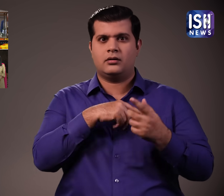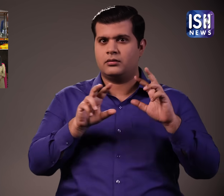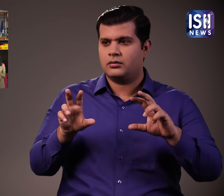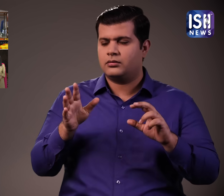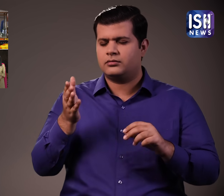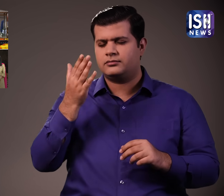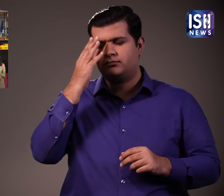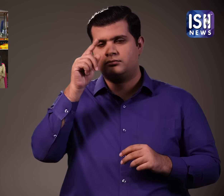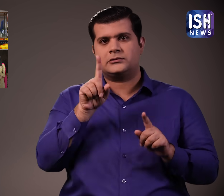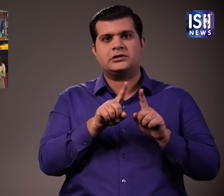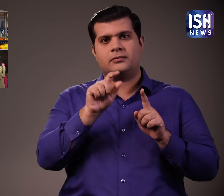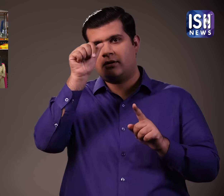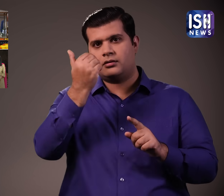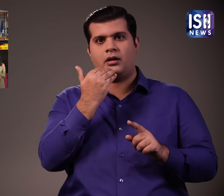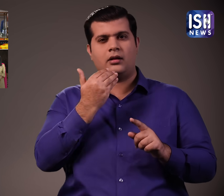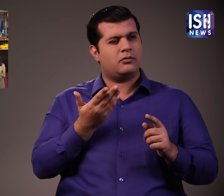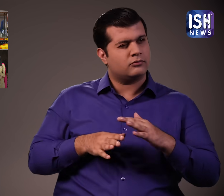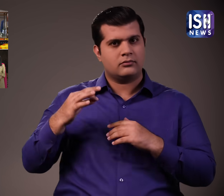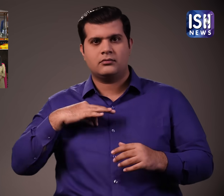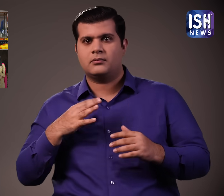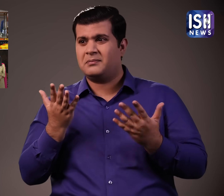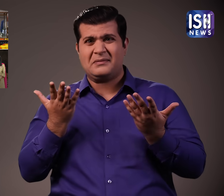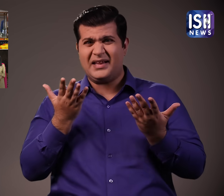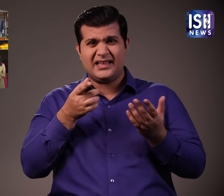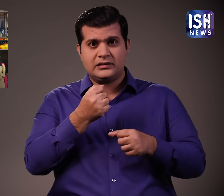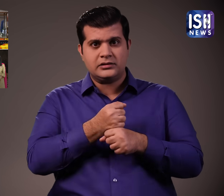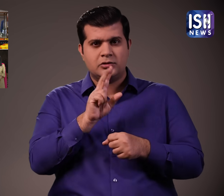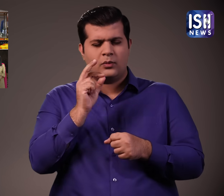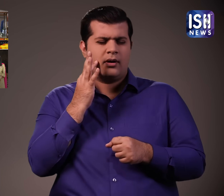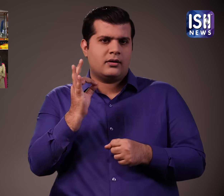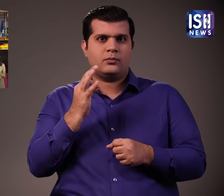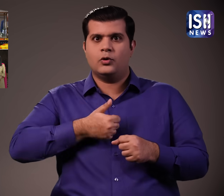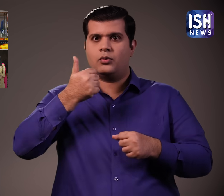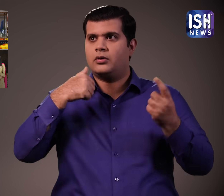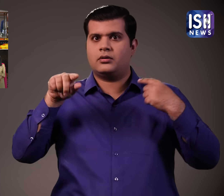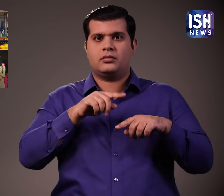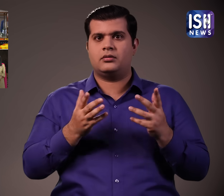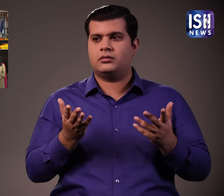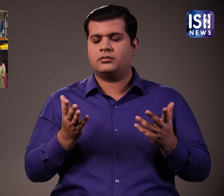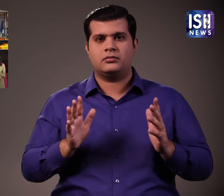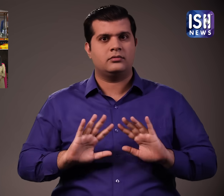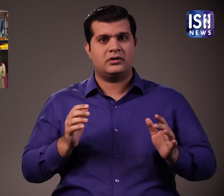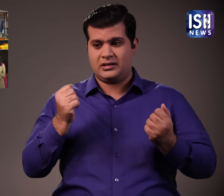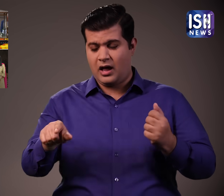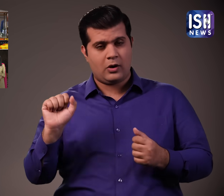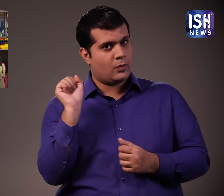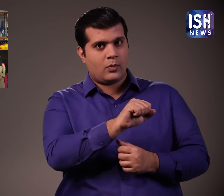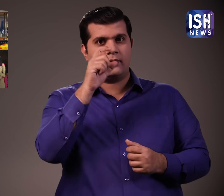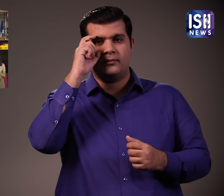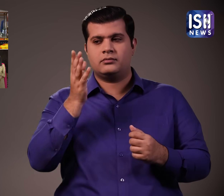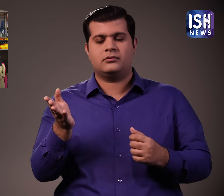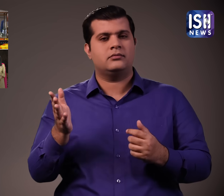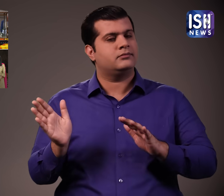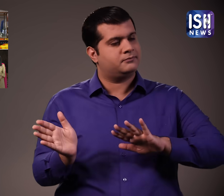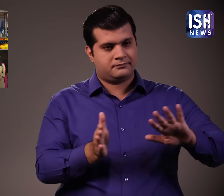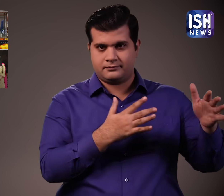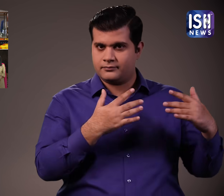Such a shameful behaviour during an important event like G20 summit just to earn a few extra bucks!